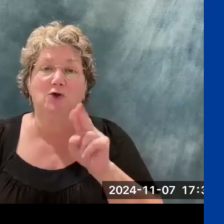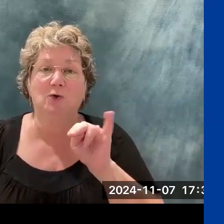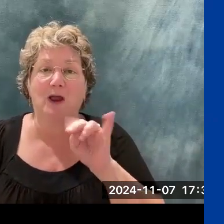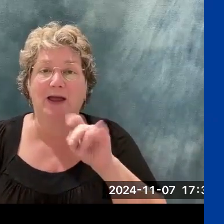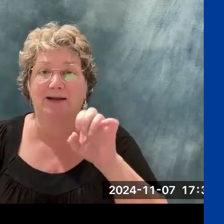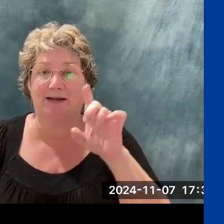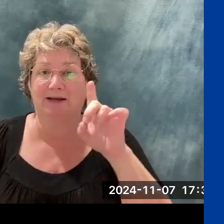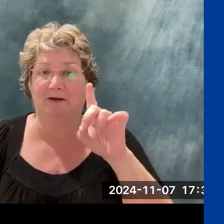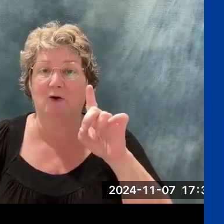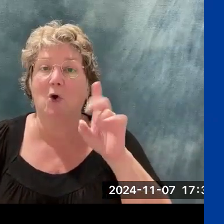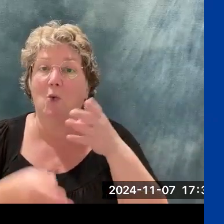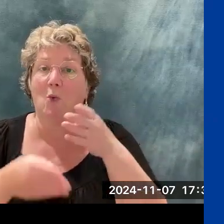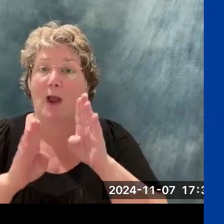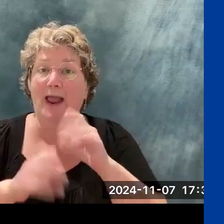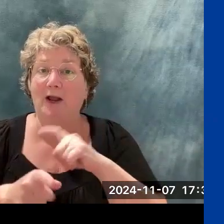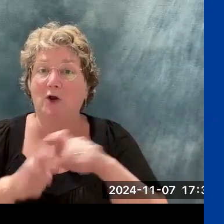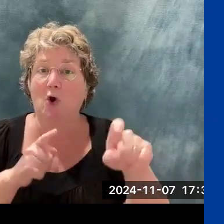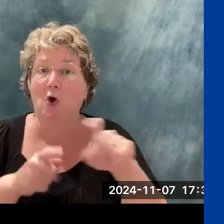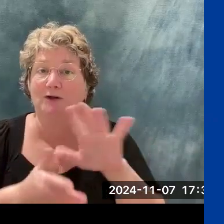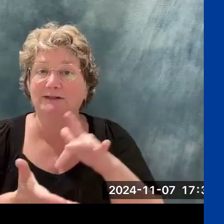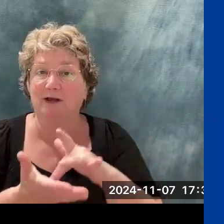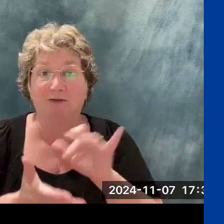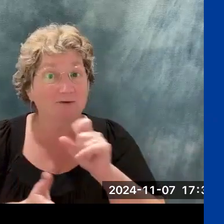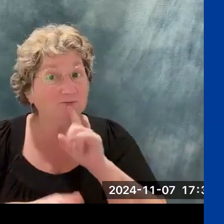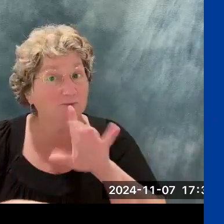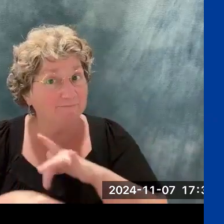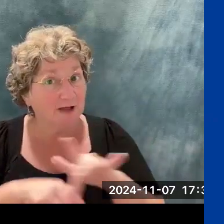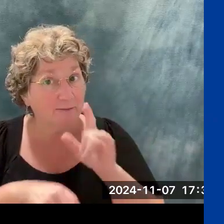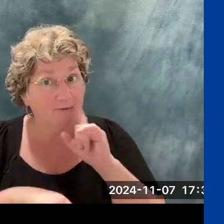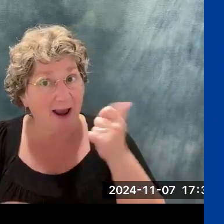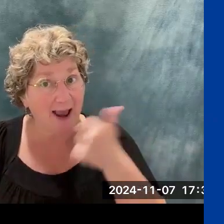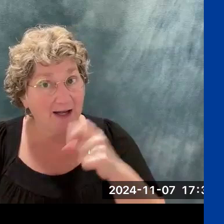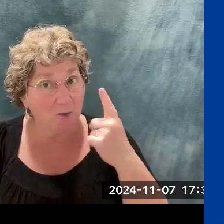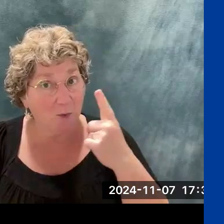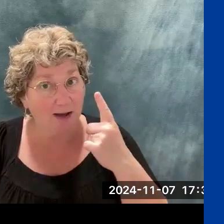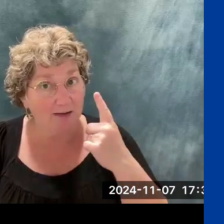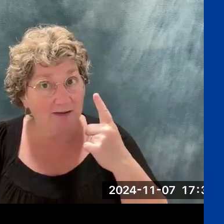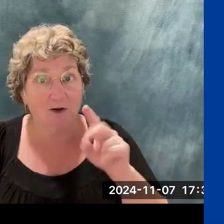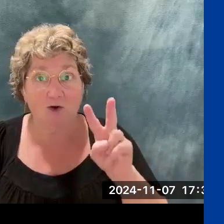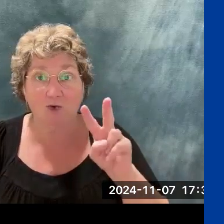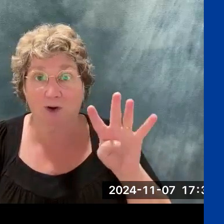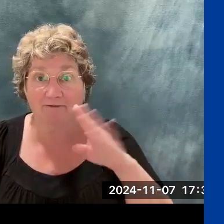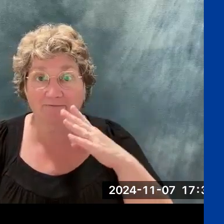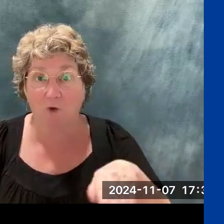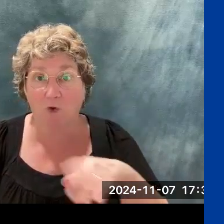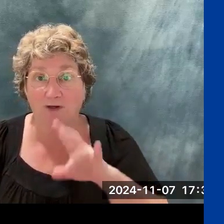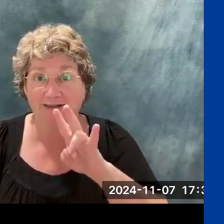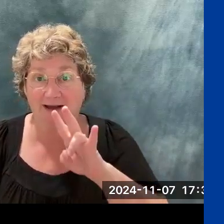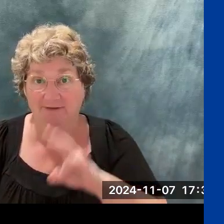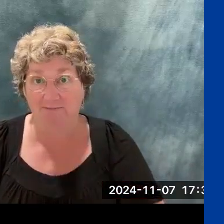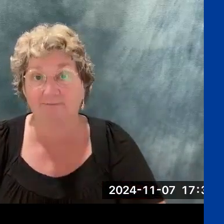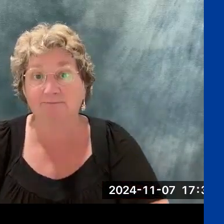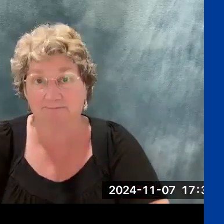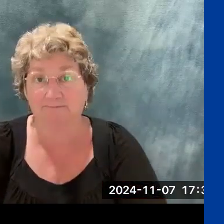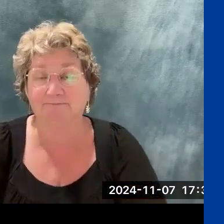our call center that's available to anyone who calls 24-7, and this is through United Way.